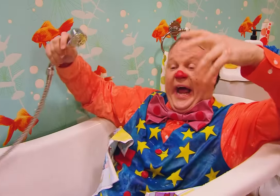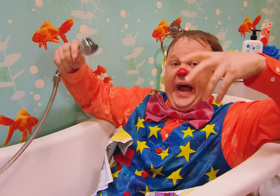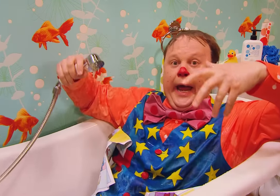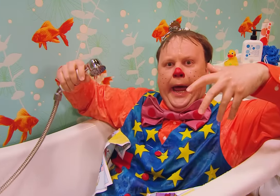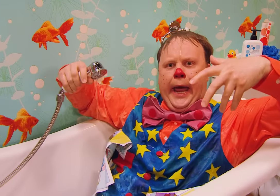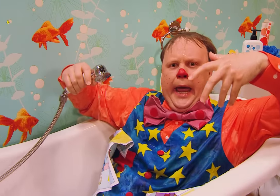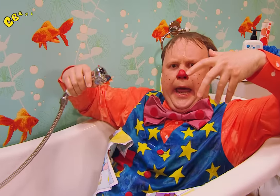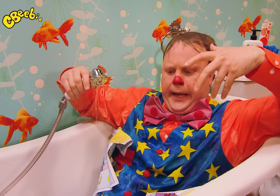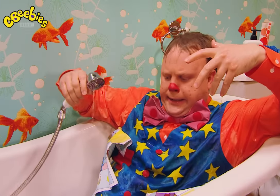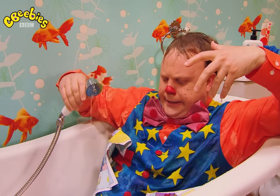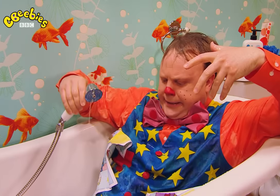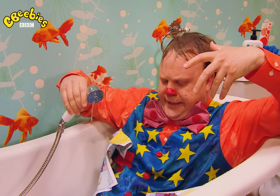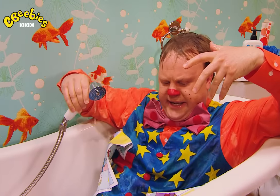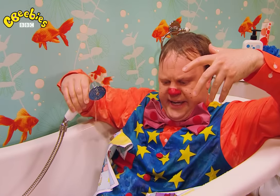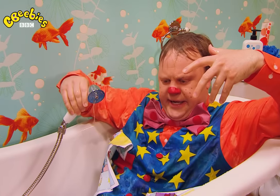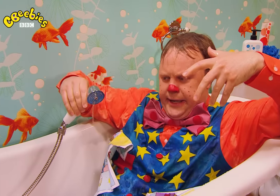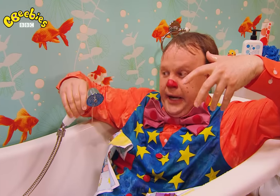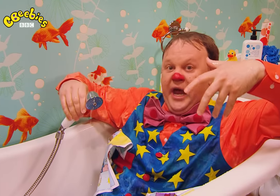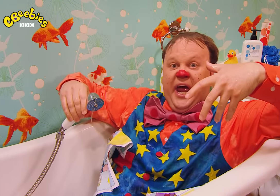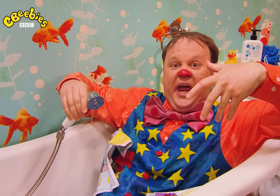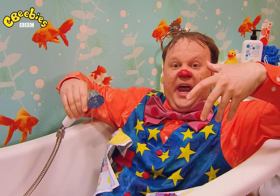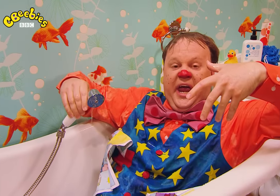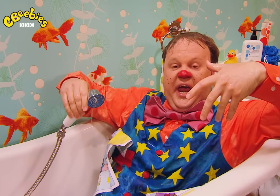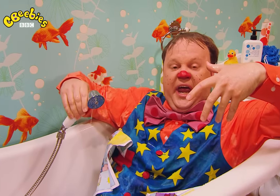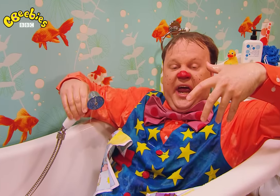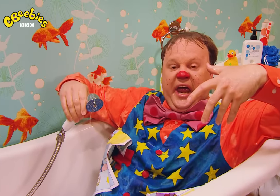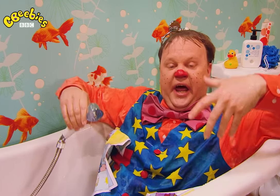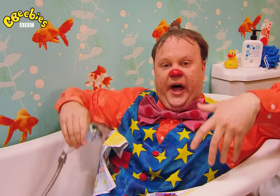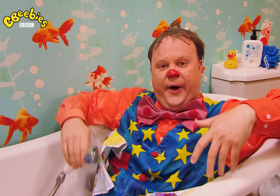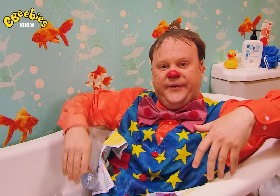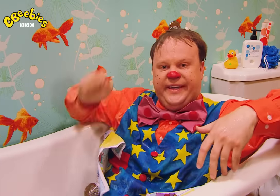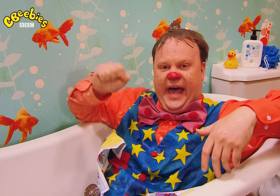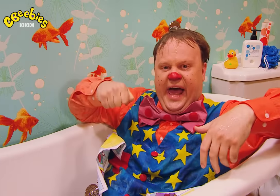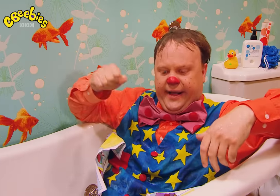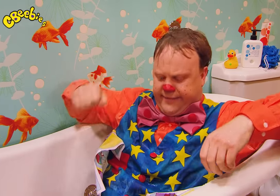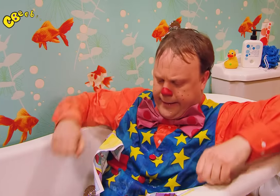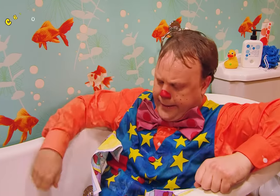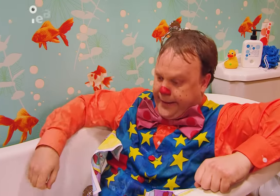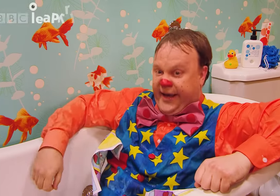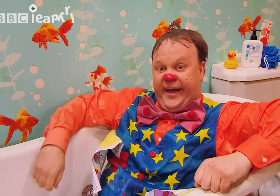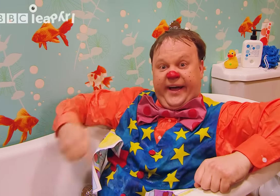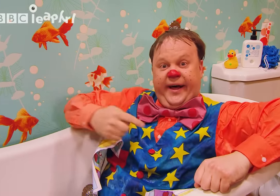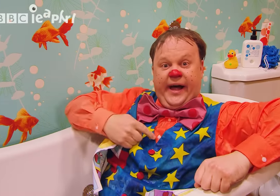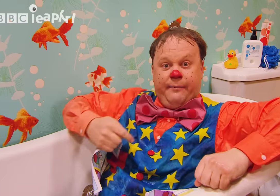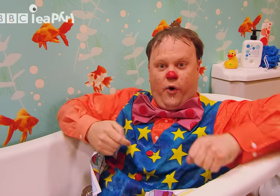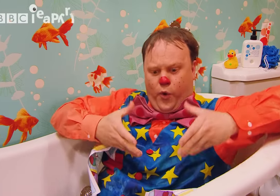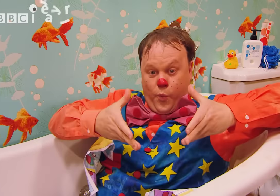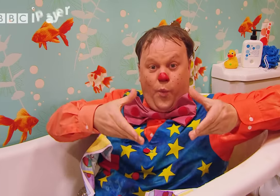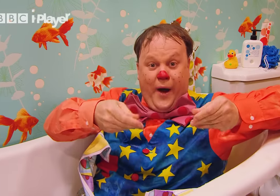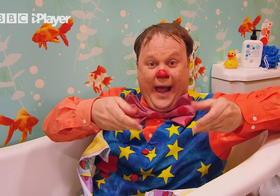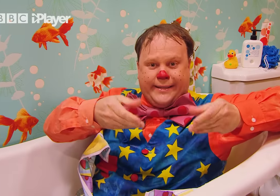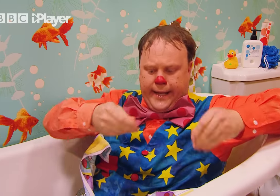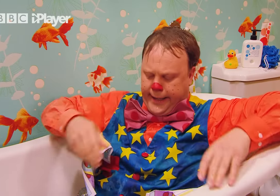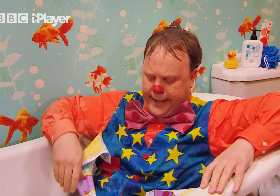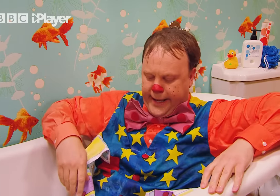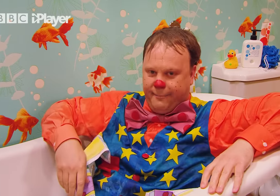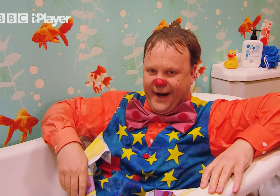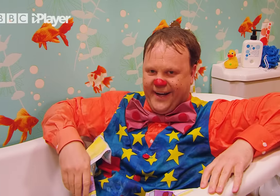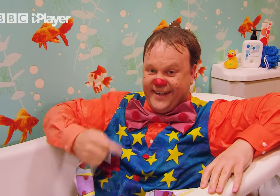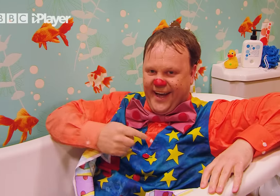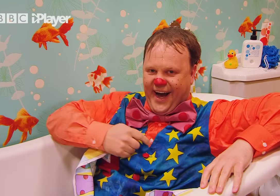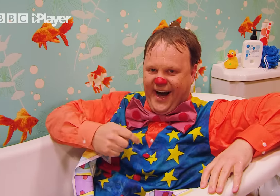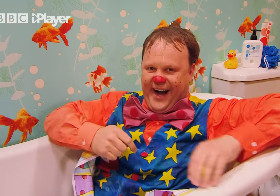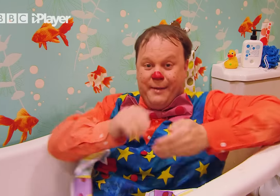oh dear mr tumble you're all wet oh yes i'm all wet but i'm